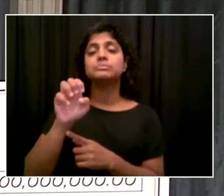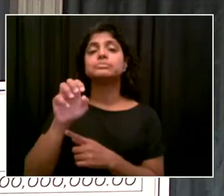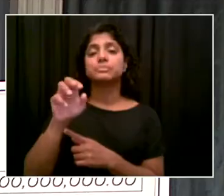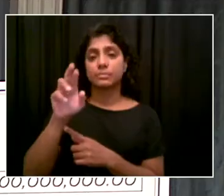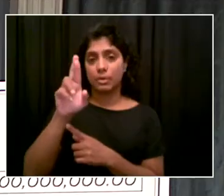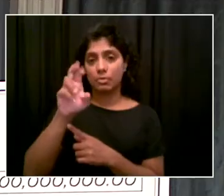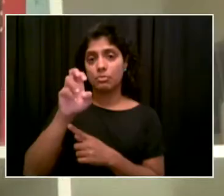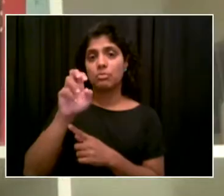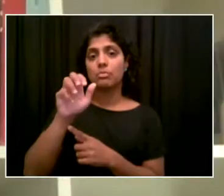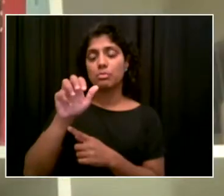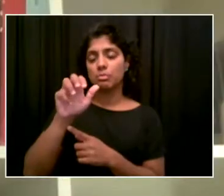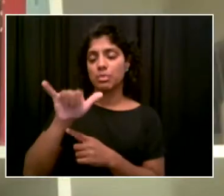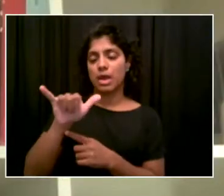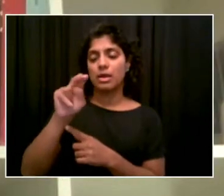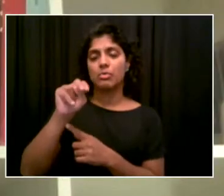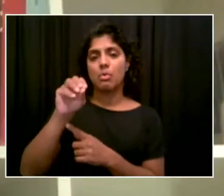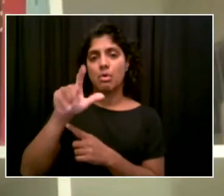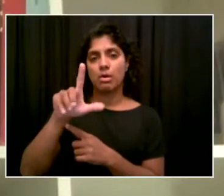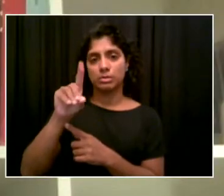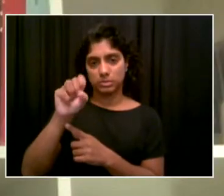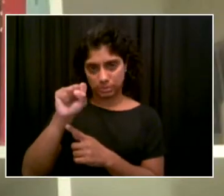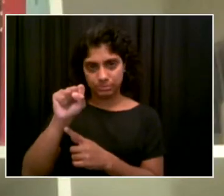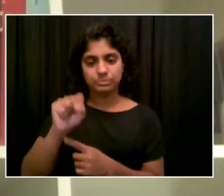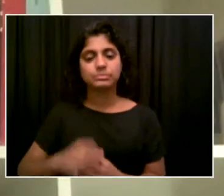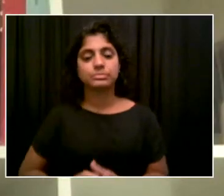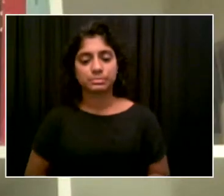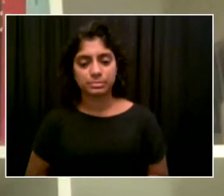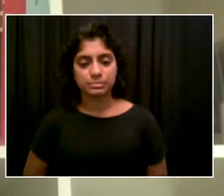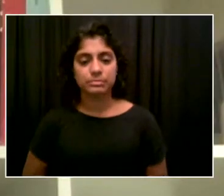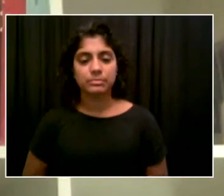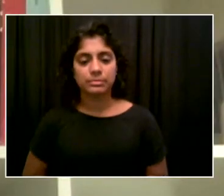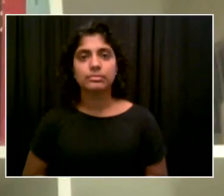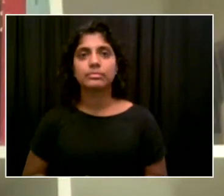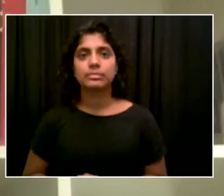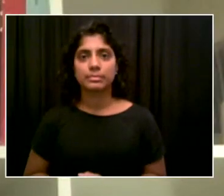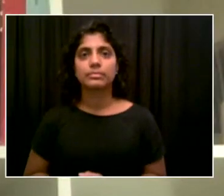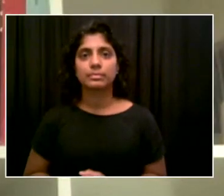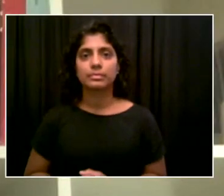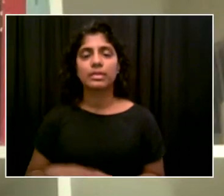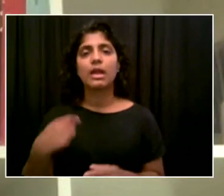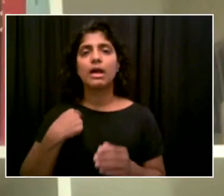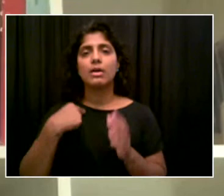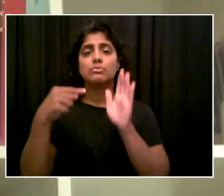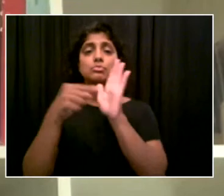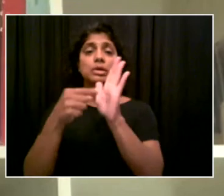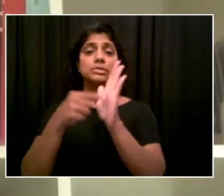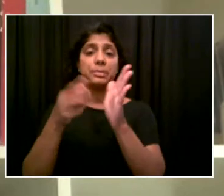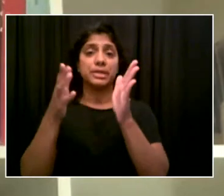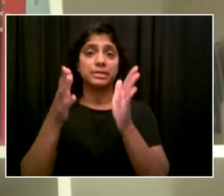EXECUTIVE CAMPAIGN RENIE. TRI-STATE TRANSPORTATION